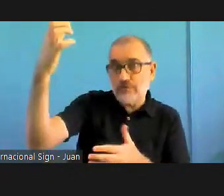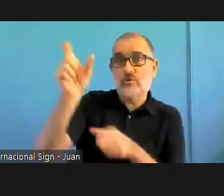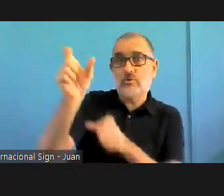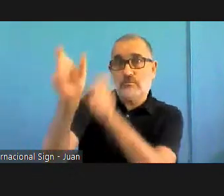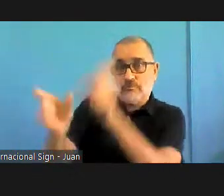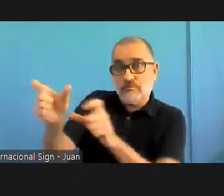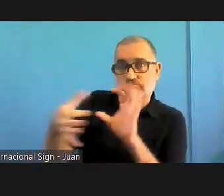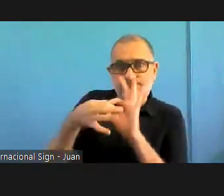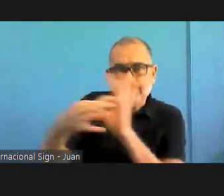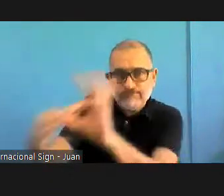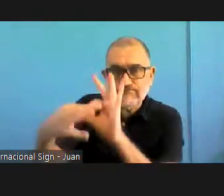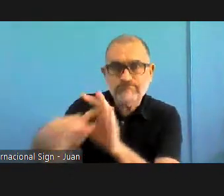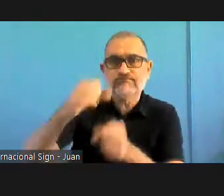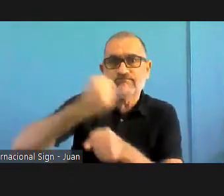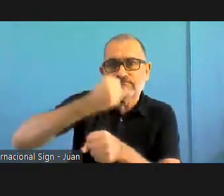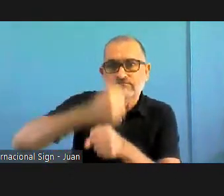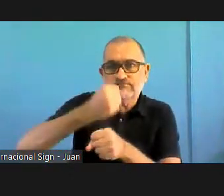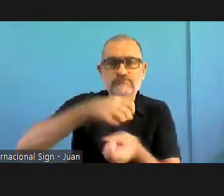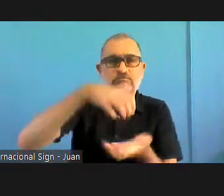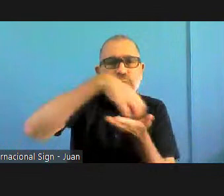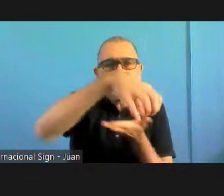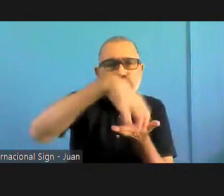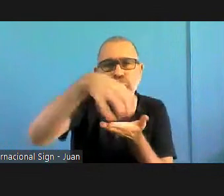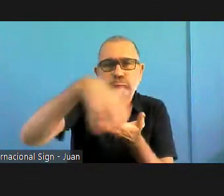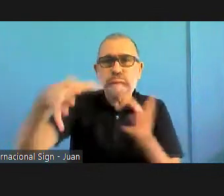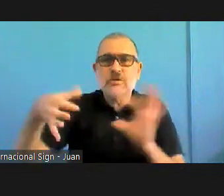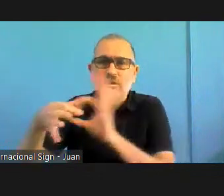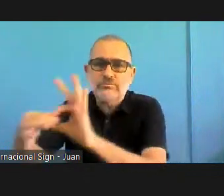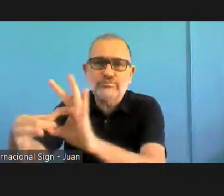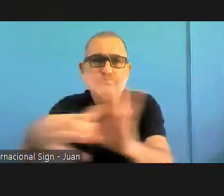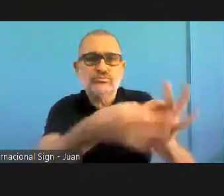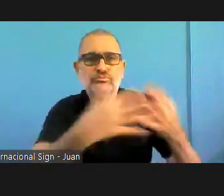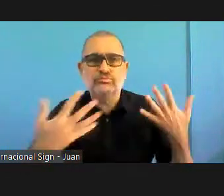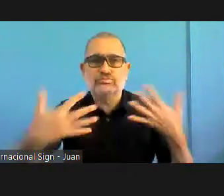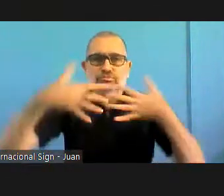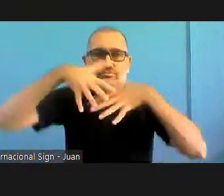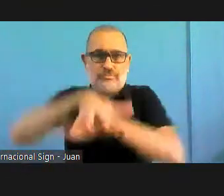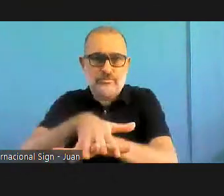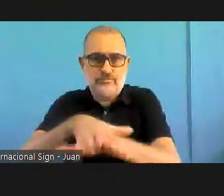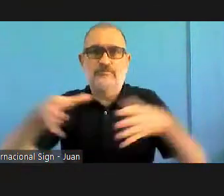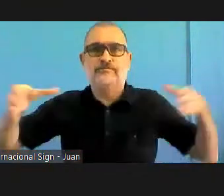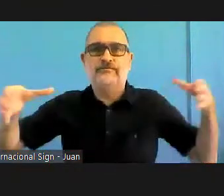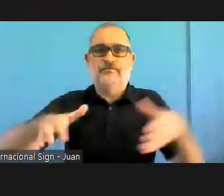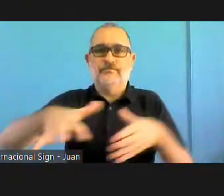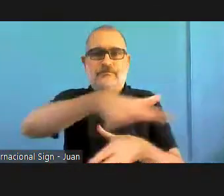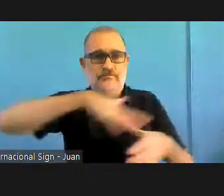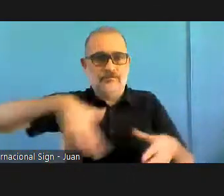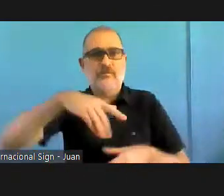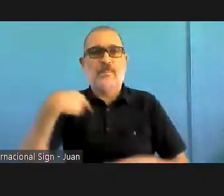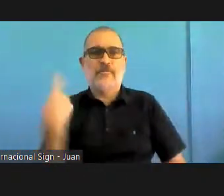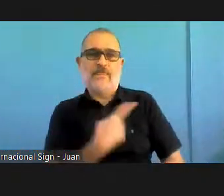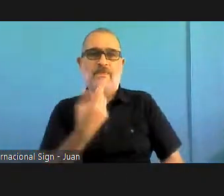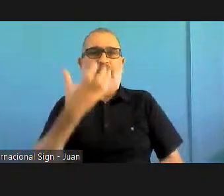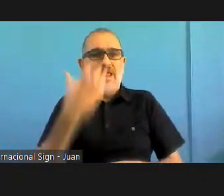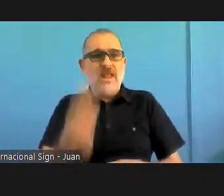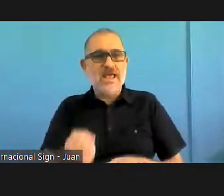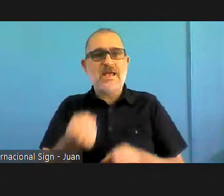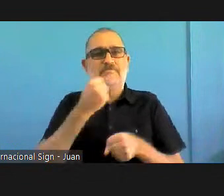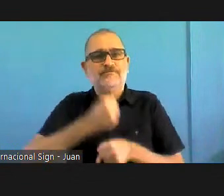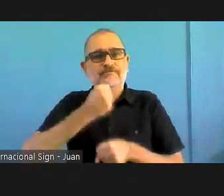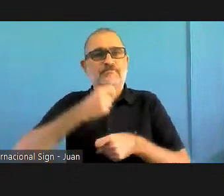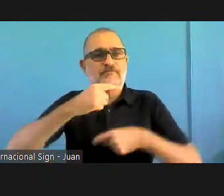an all of society approach, and the multisectoral advisory group pulls on all sectors.